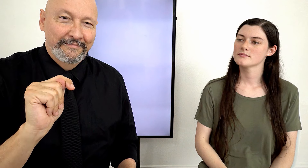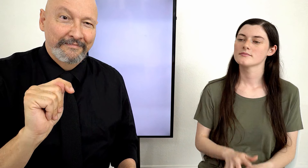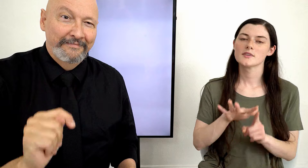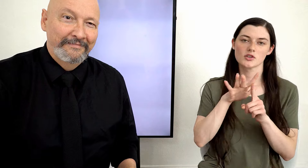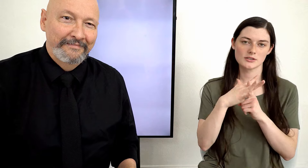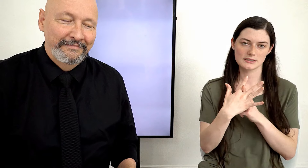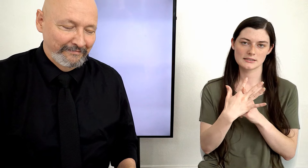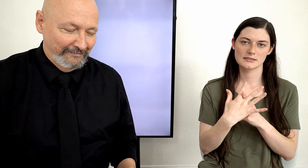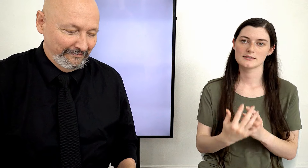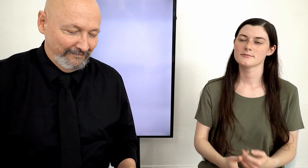context